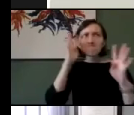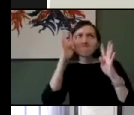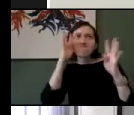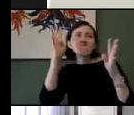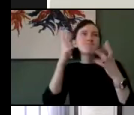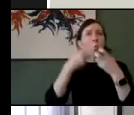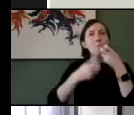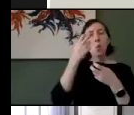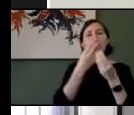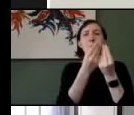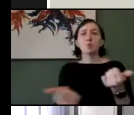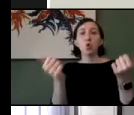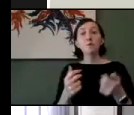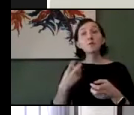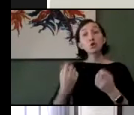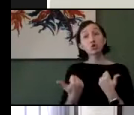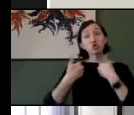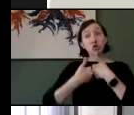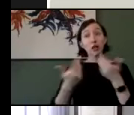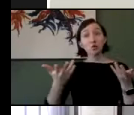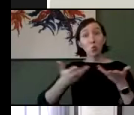experience in attempting to follow guidance.